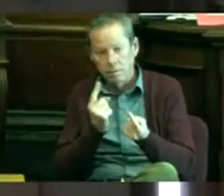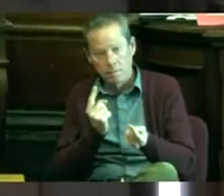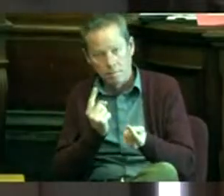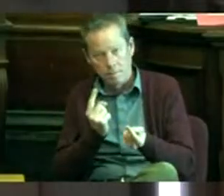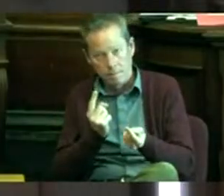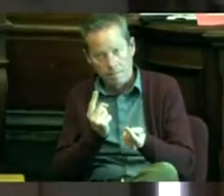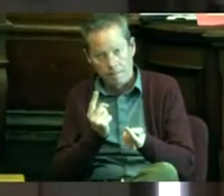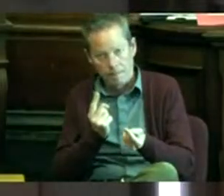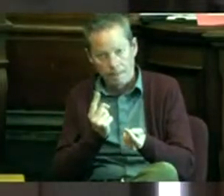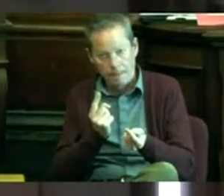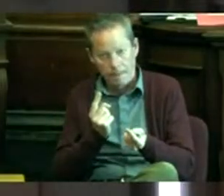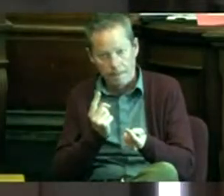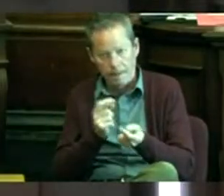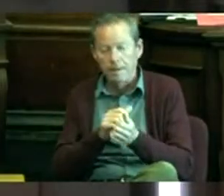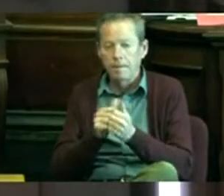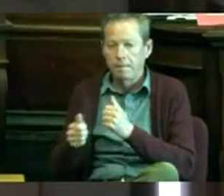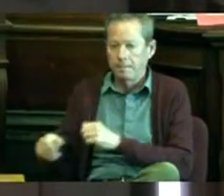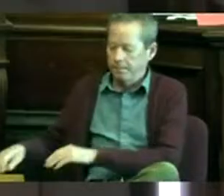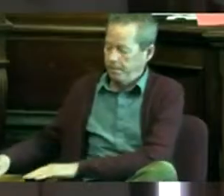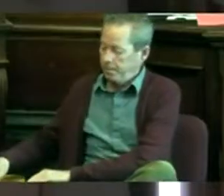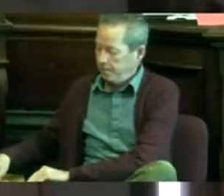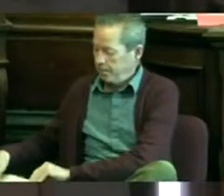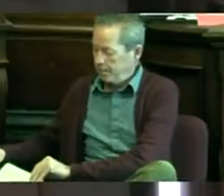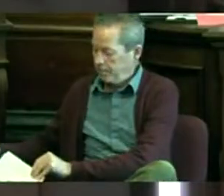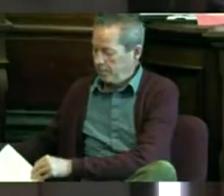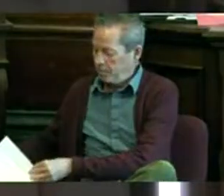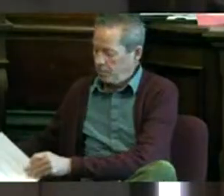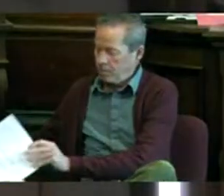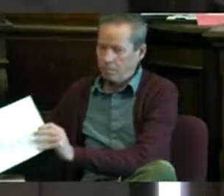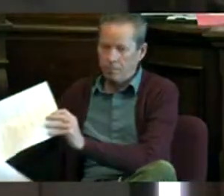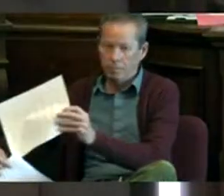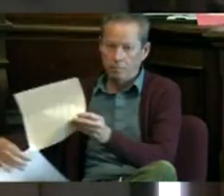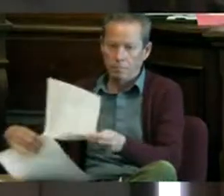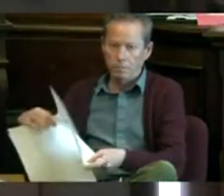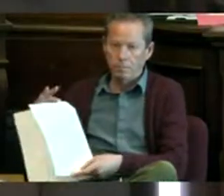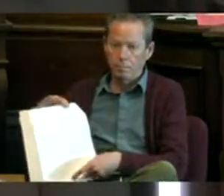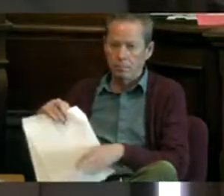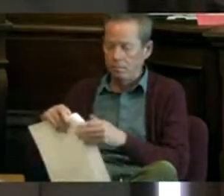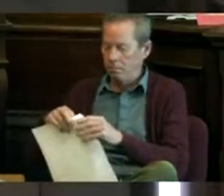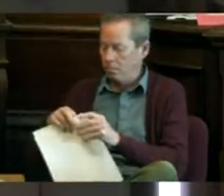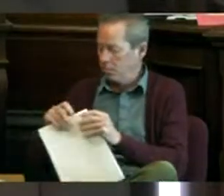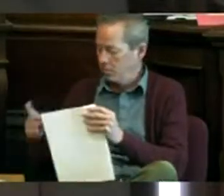a motion. It's been moved and seconded. All in favor, please